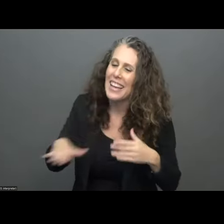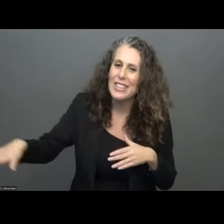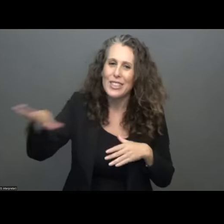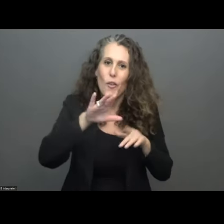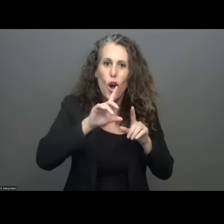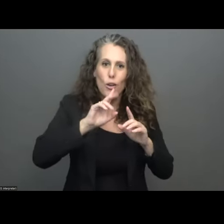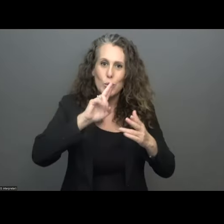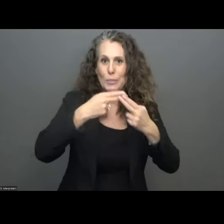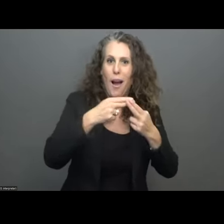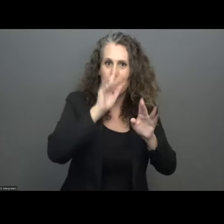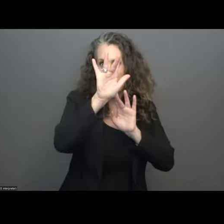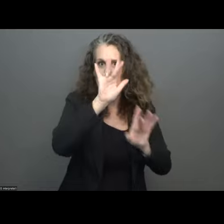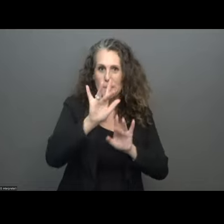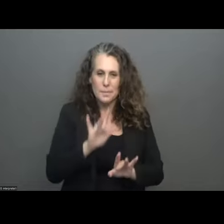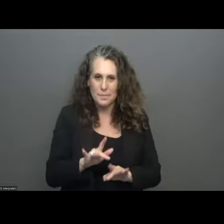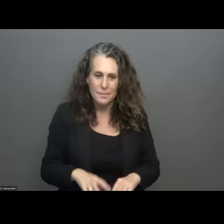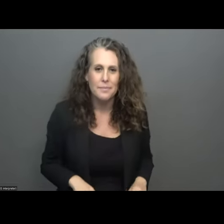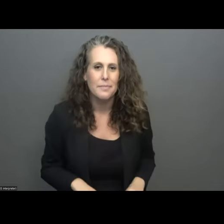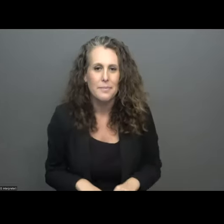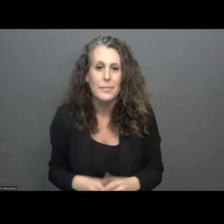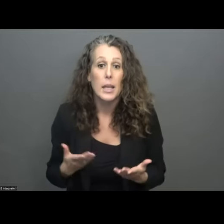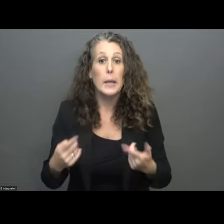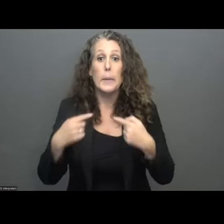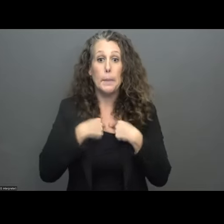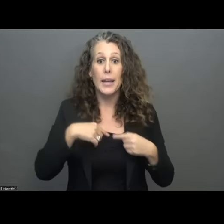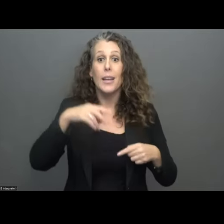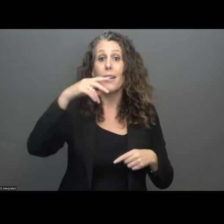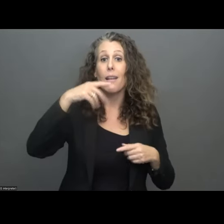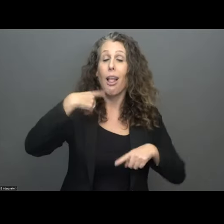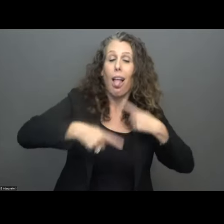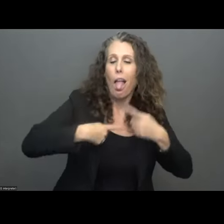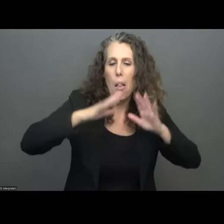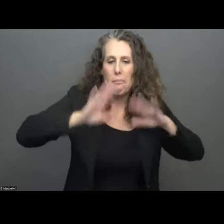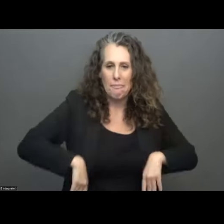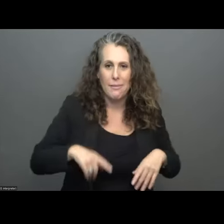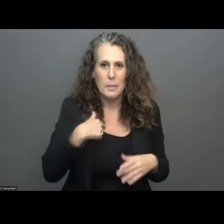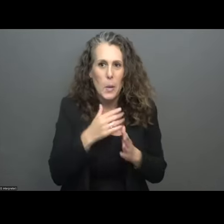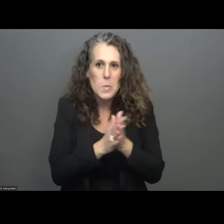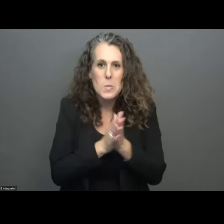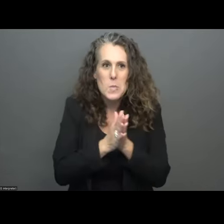14:02:56 And now enough from my side. 14:02:59 I'm very excited and happy to, to